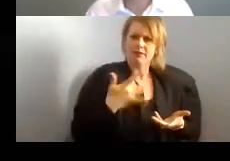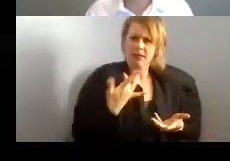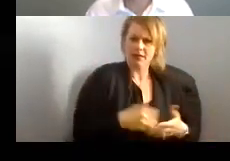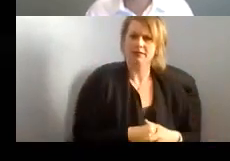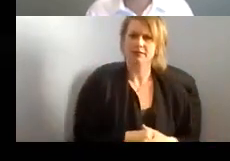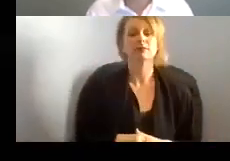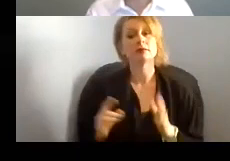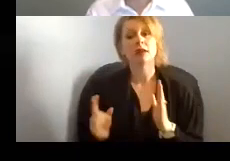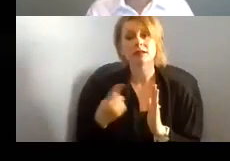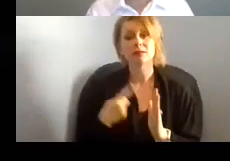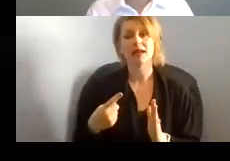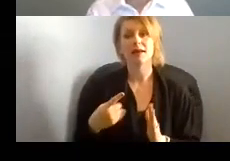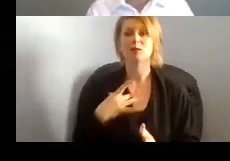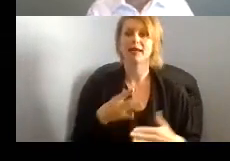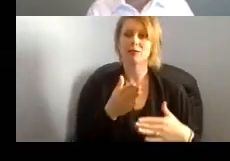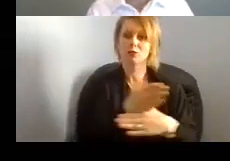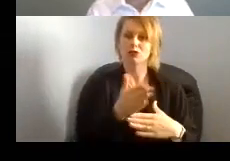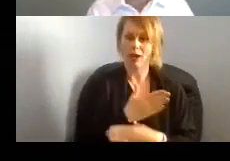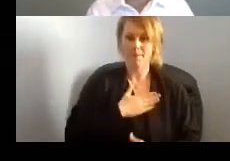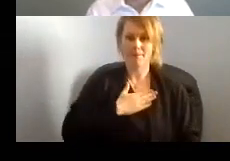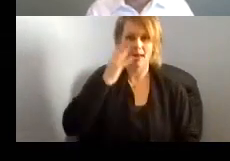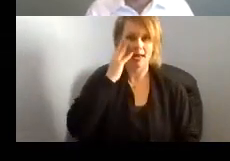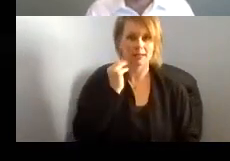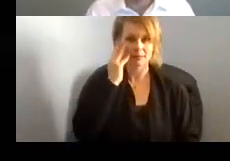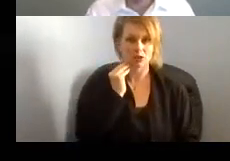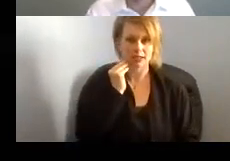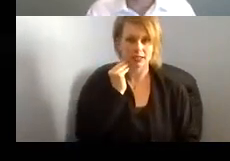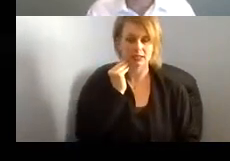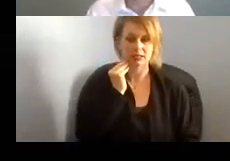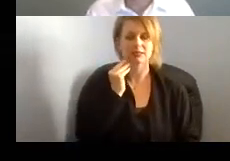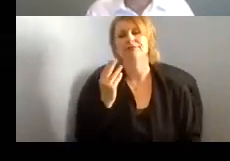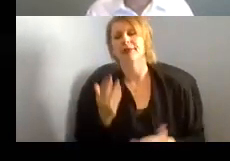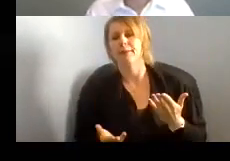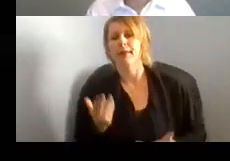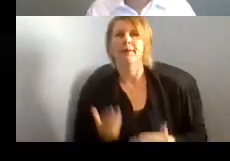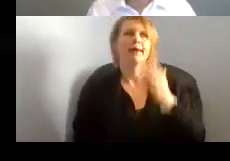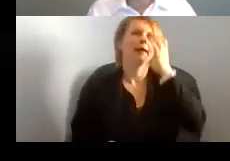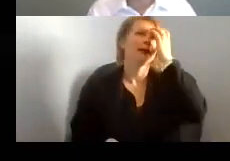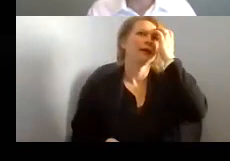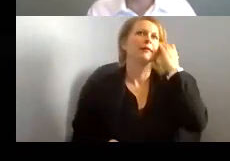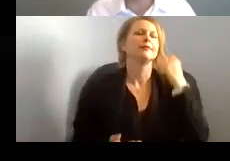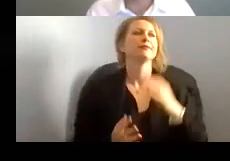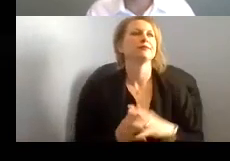as a way to connect with individuals who are grieving. So you might find someone say something to a child, for example,